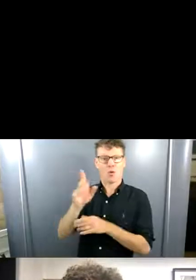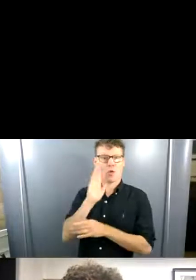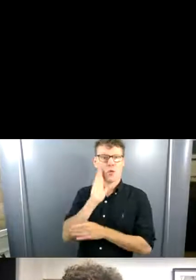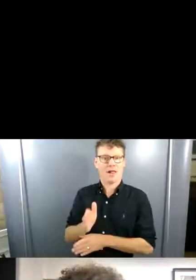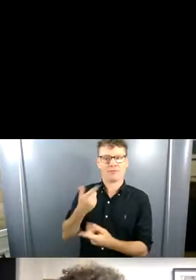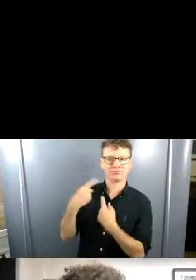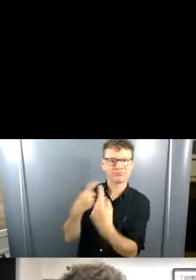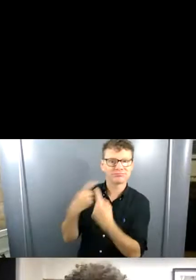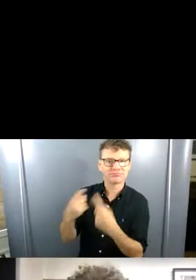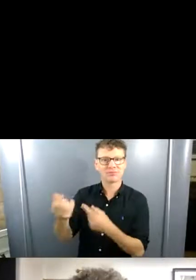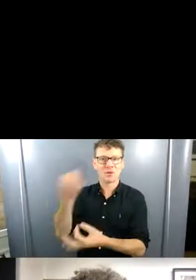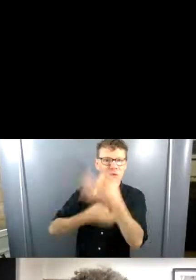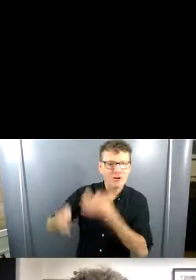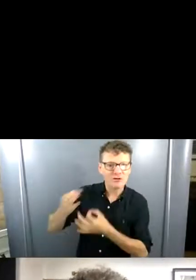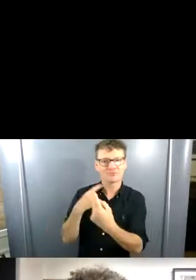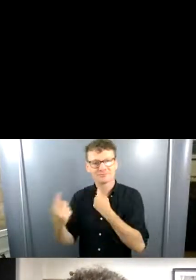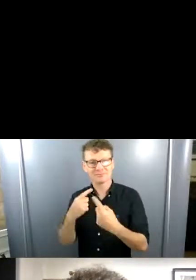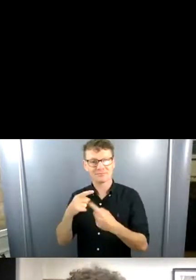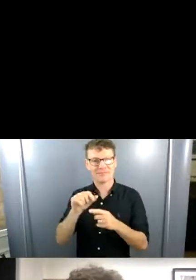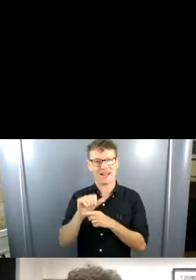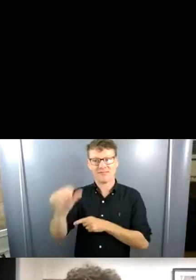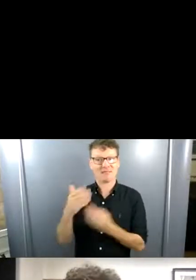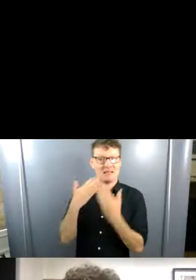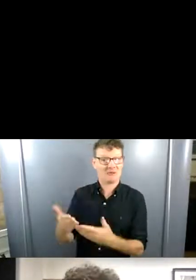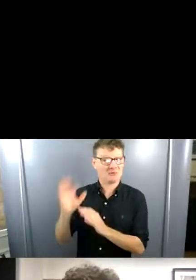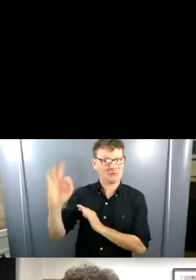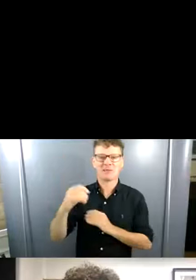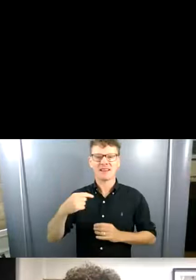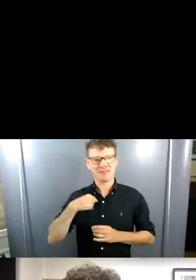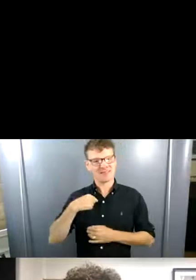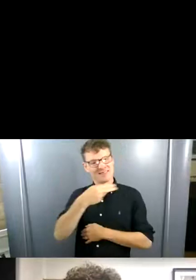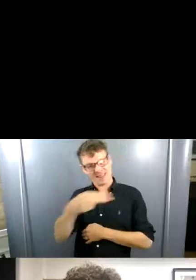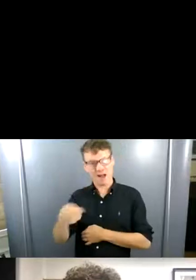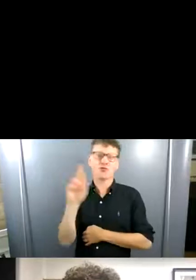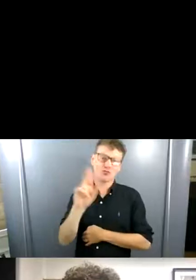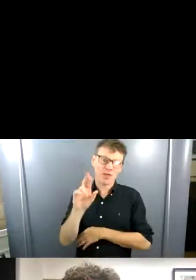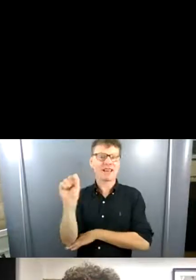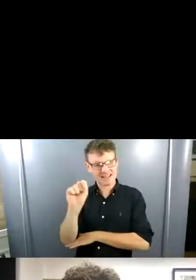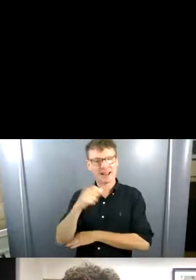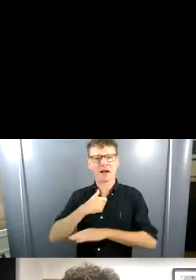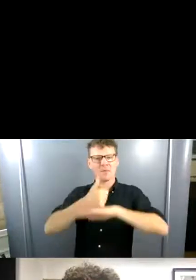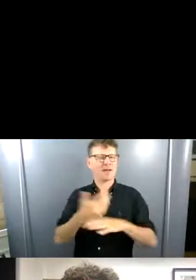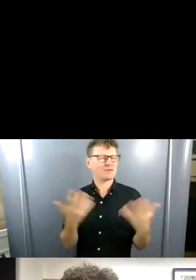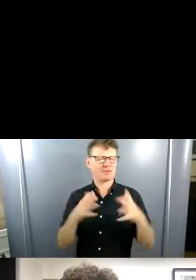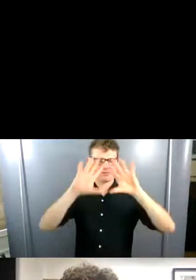the talk so yeah my name is Ruth Singer and I’m based at Melbourne university in Australia